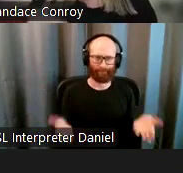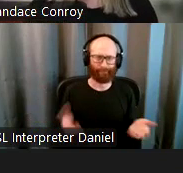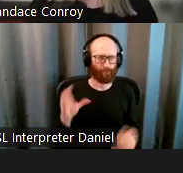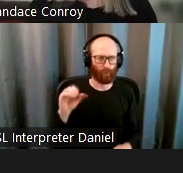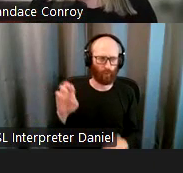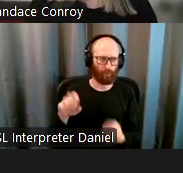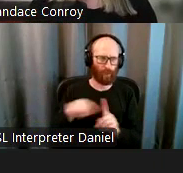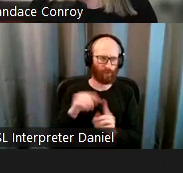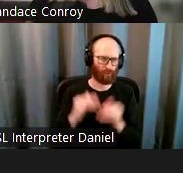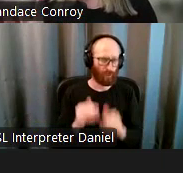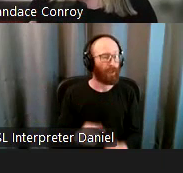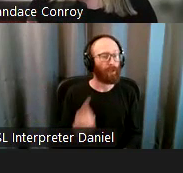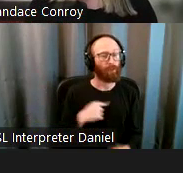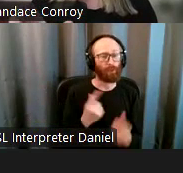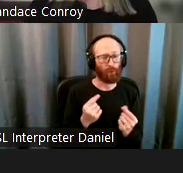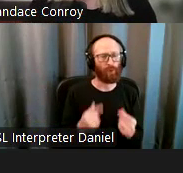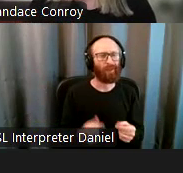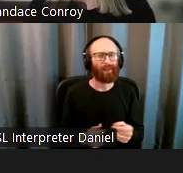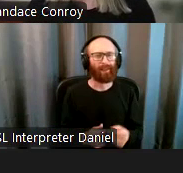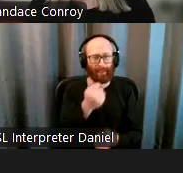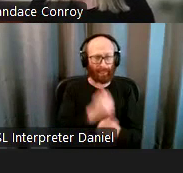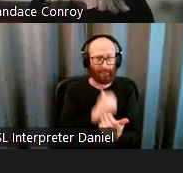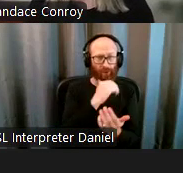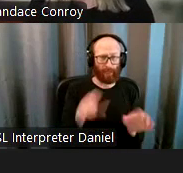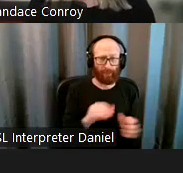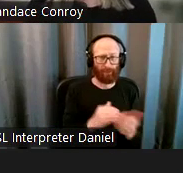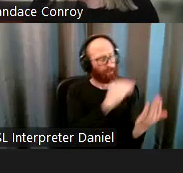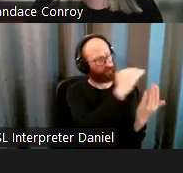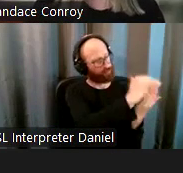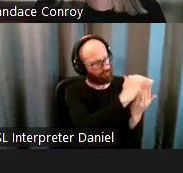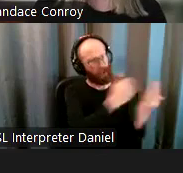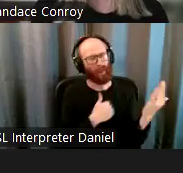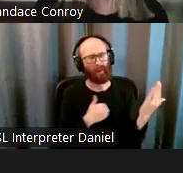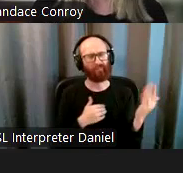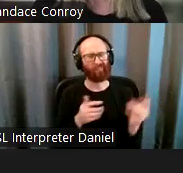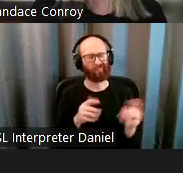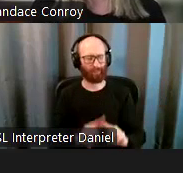differentiation tips embedded after every single activity. I know we've got majority of educators